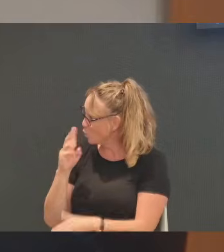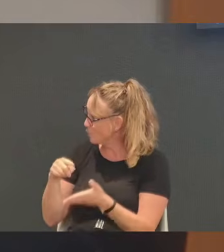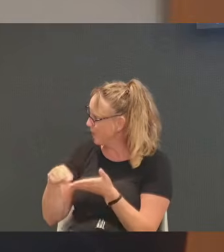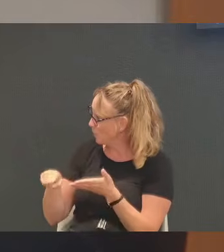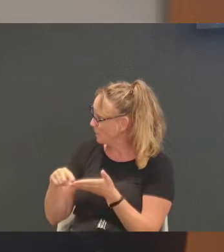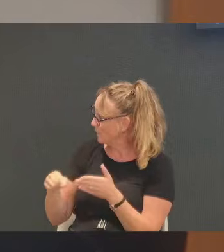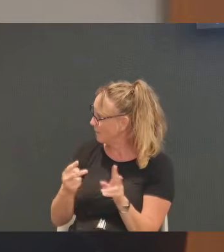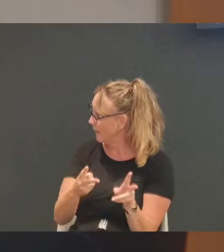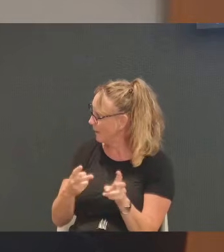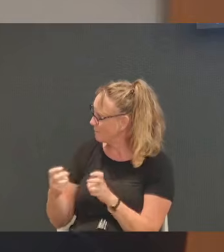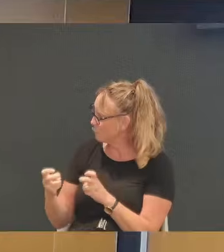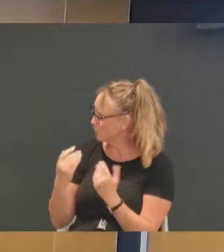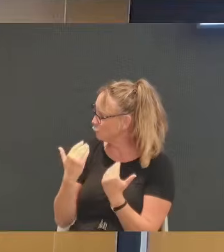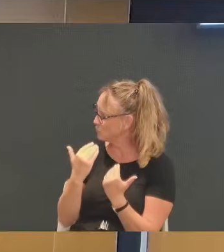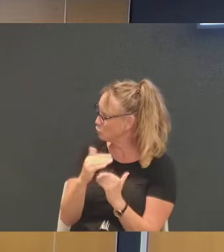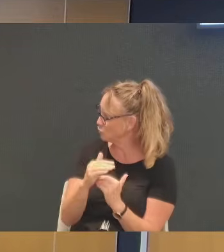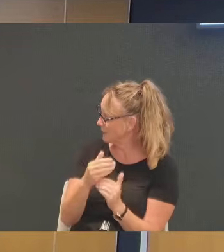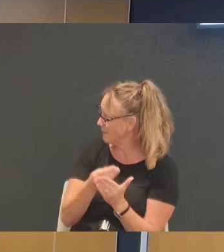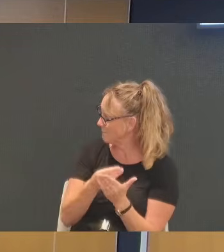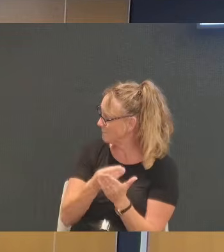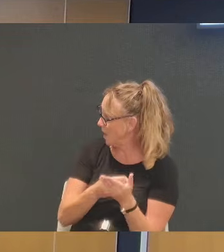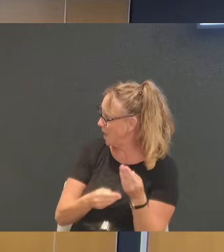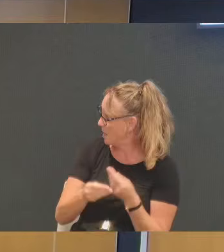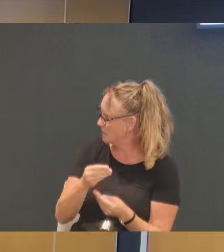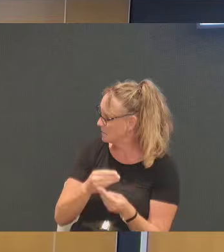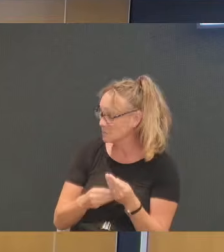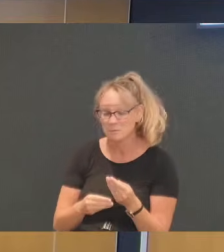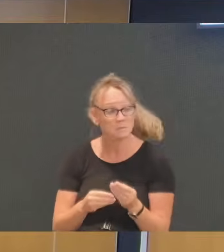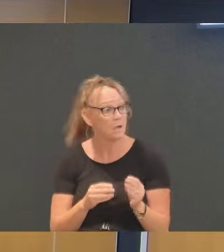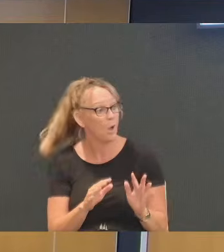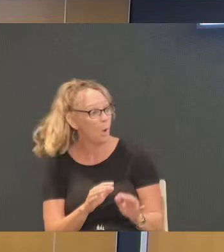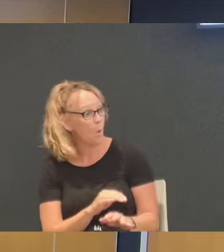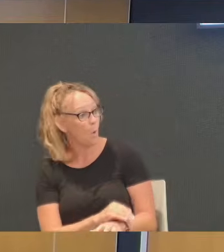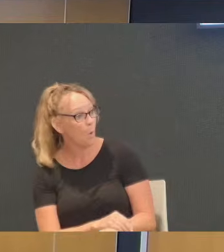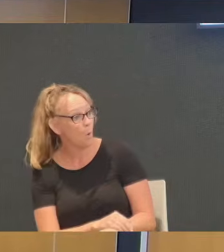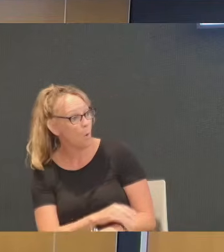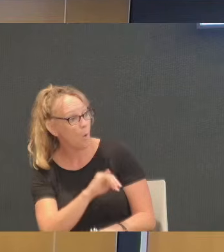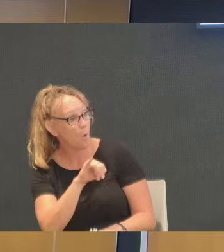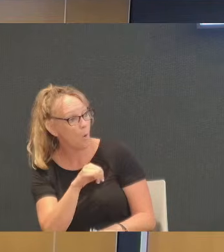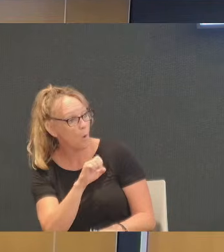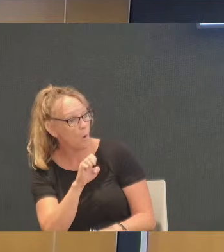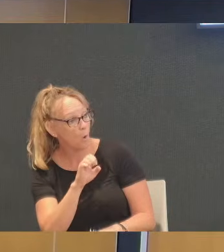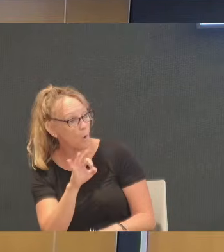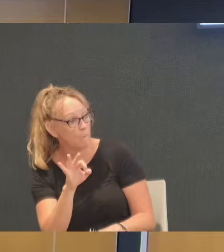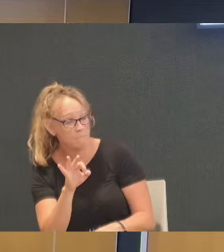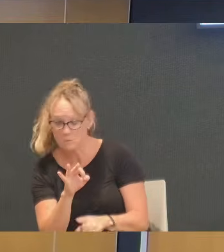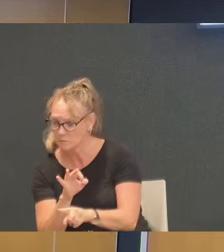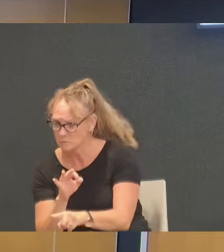Okay. Thank you. And Jeff, I wanted to tell you, were you was she saying something else? Okay. Uh,